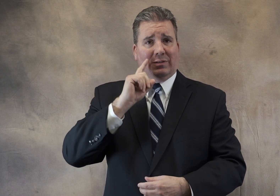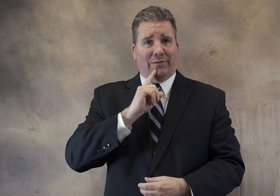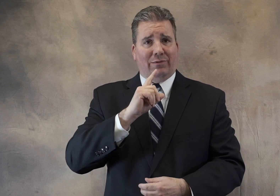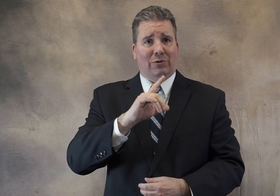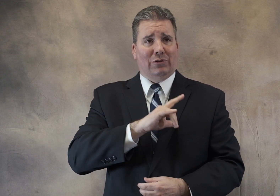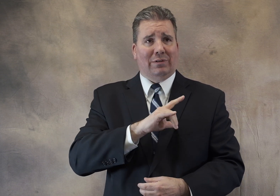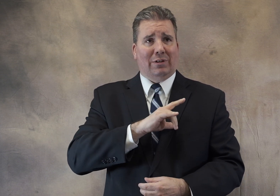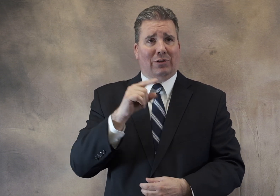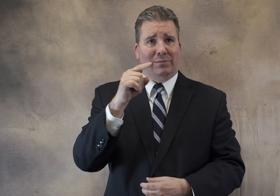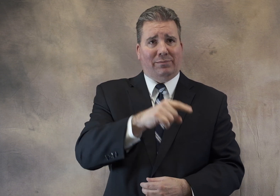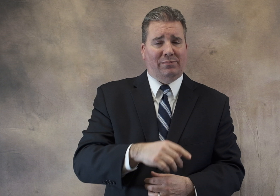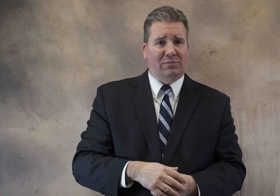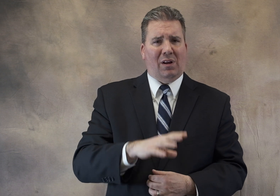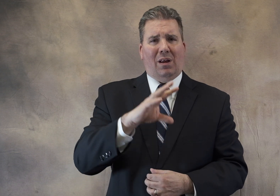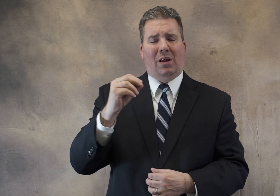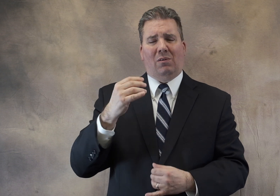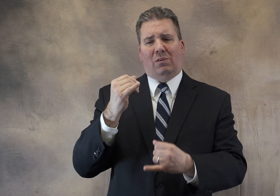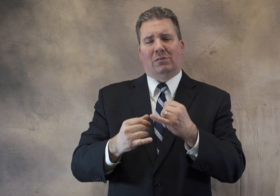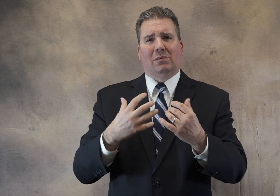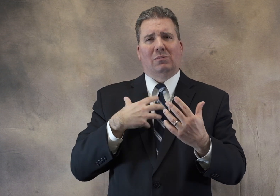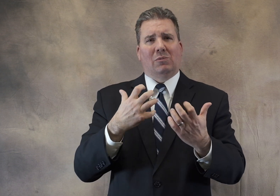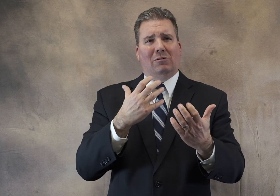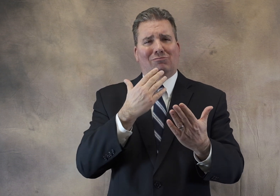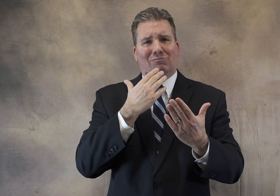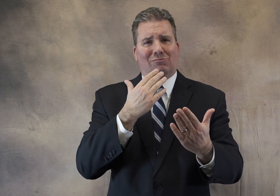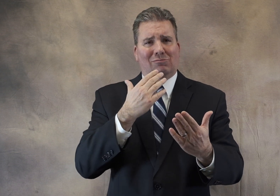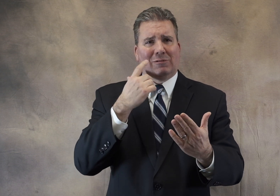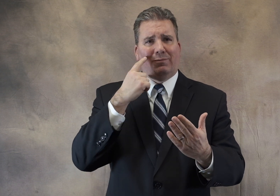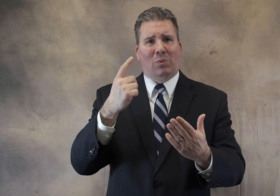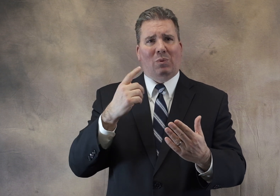Horace Mann School and The Learning Center for the Deaf.